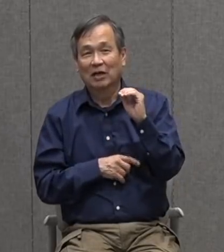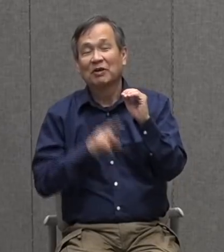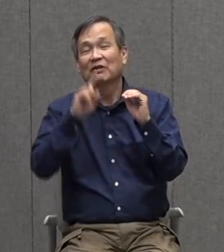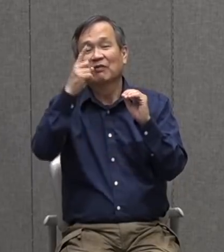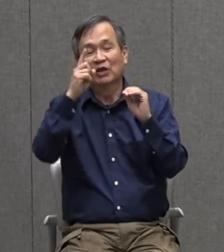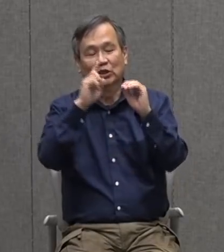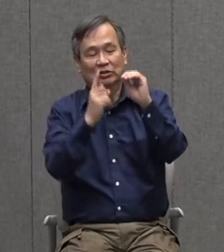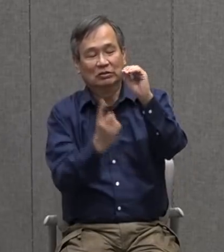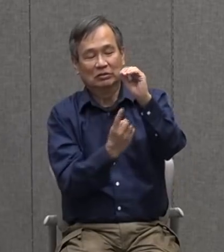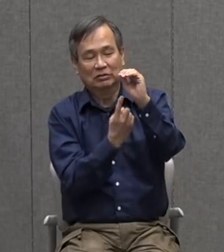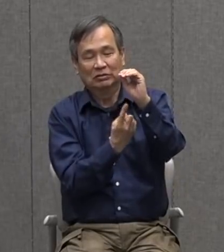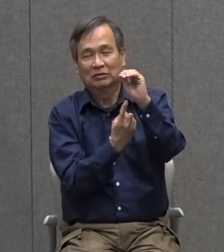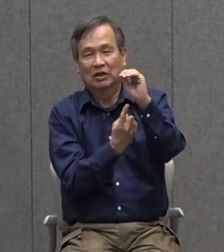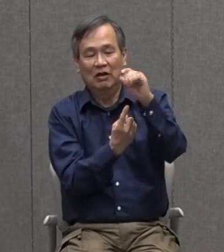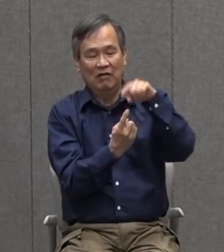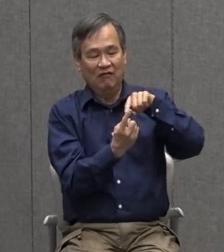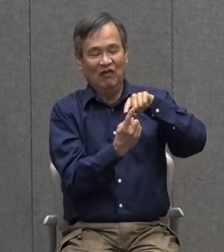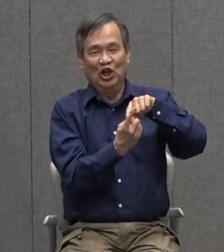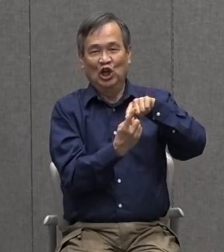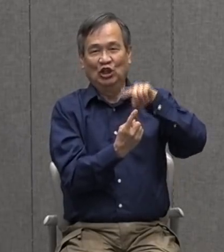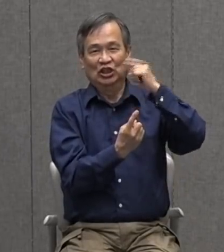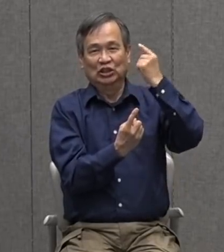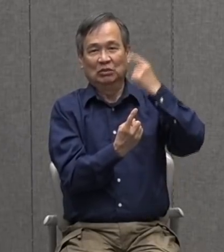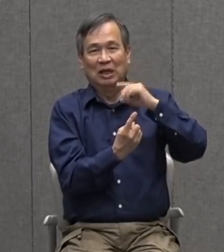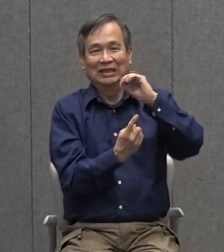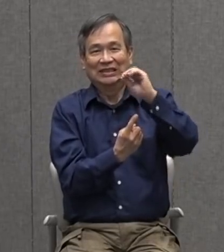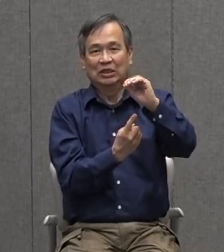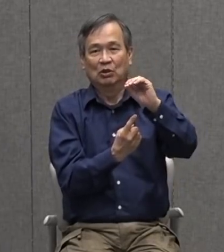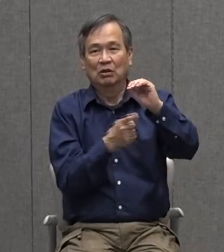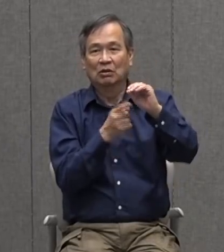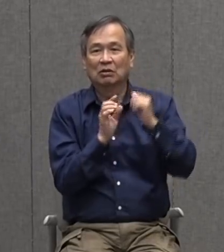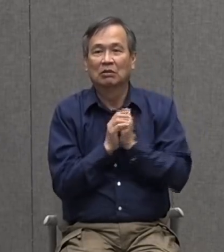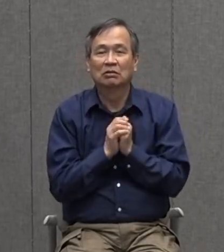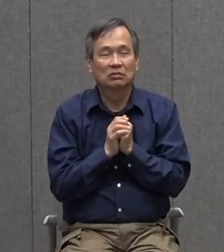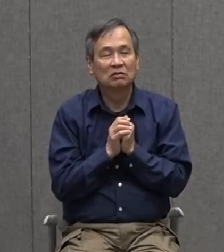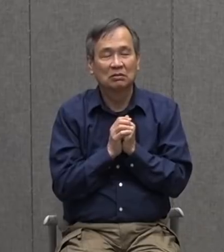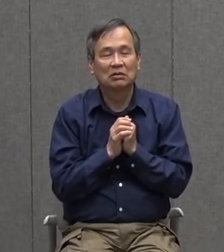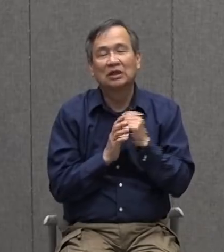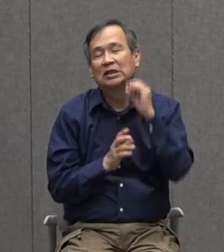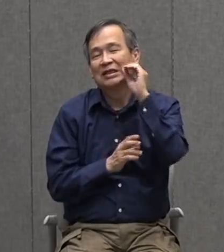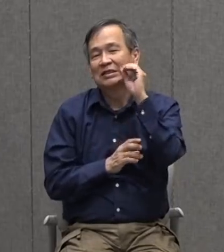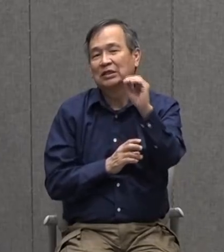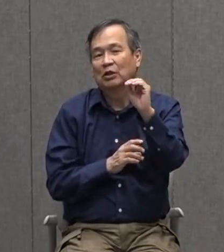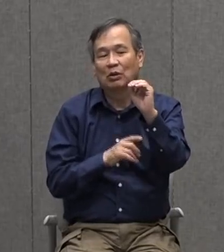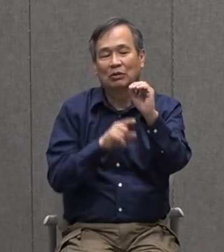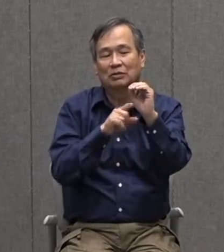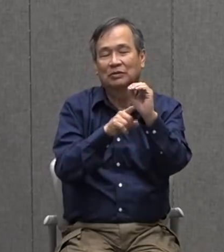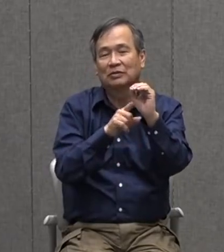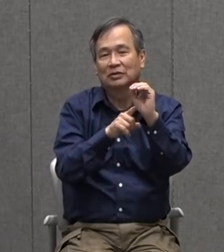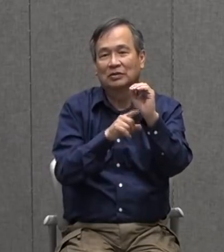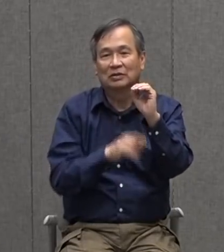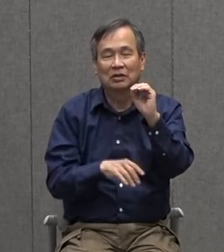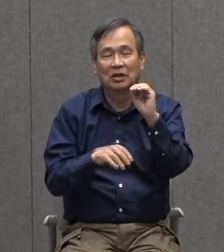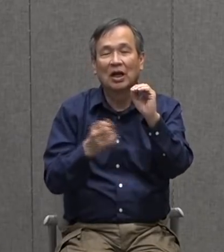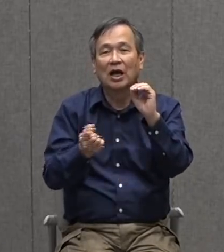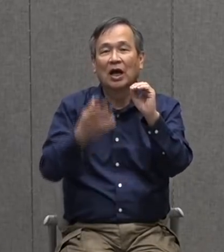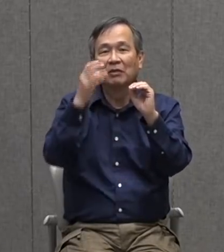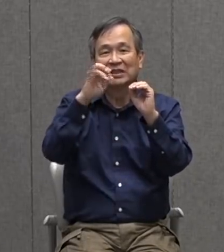because it was the year after. So if I start with year Zero, how many seeds were produced?